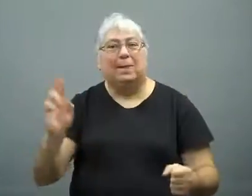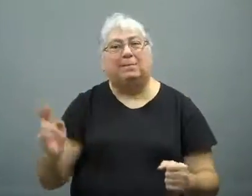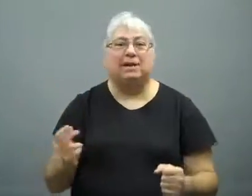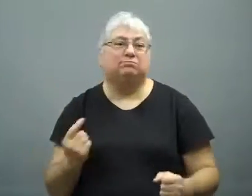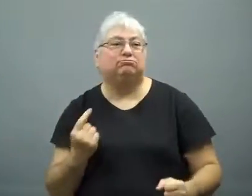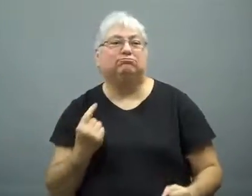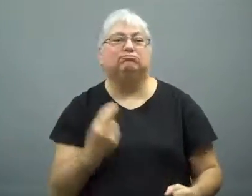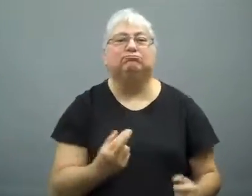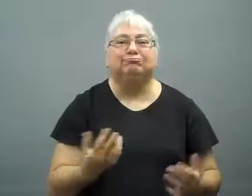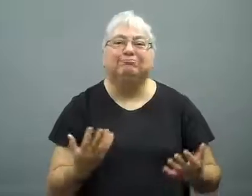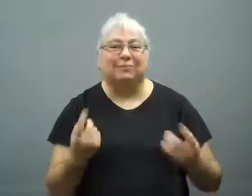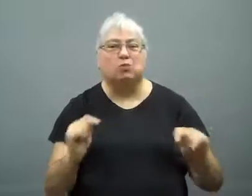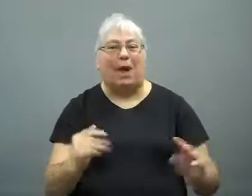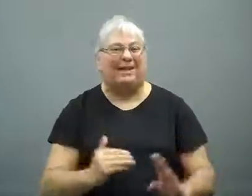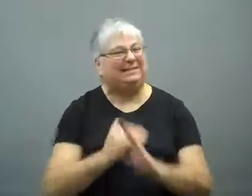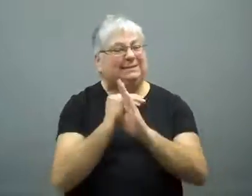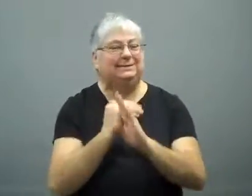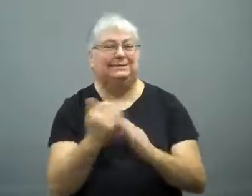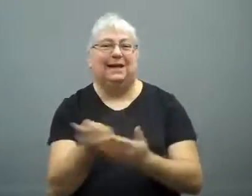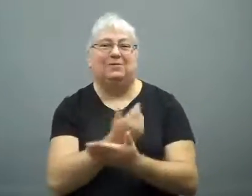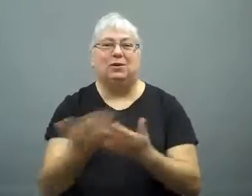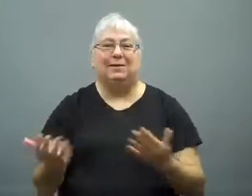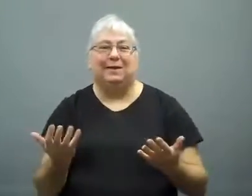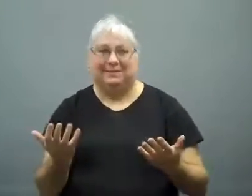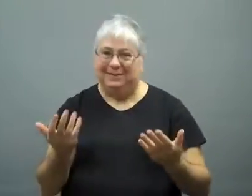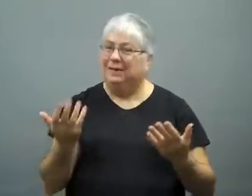the Republicans have held a grudge, and have tried to block everything they can.